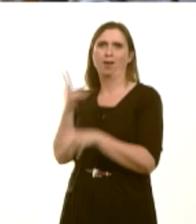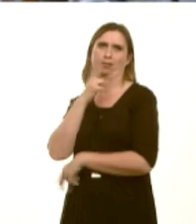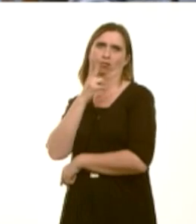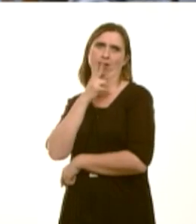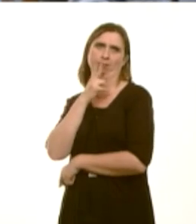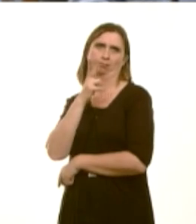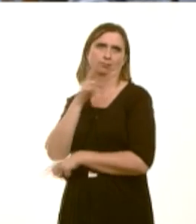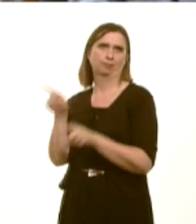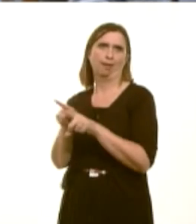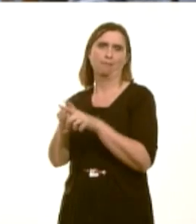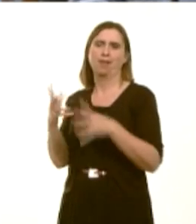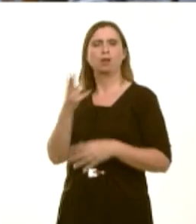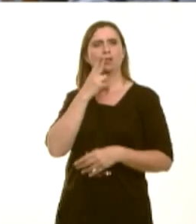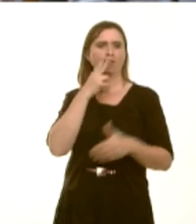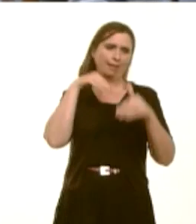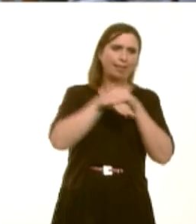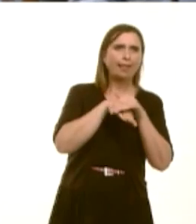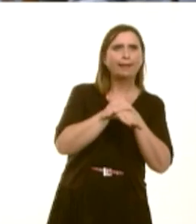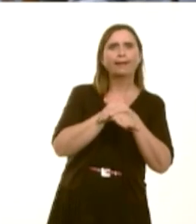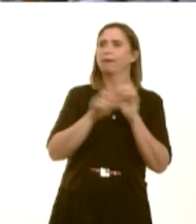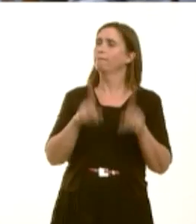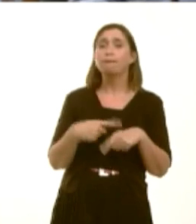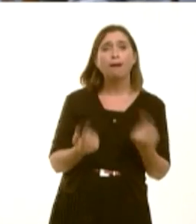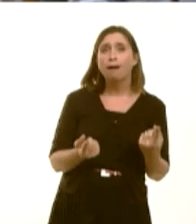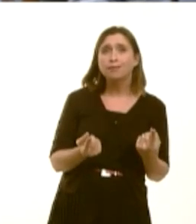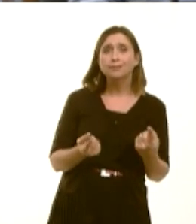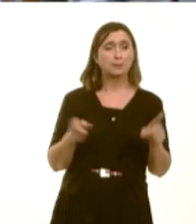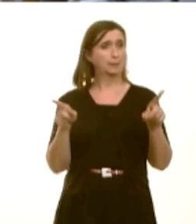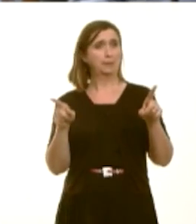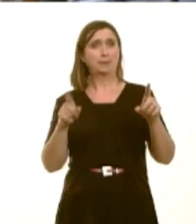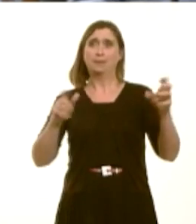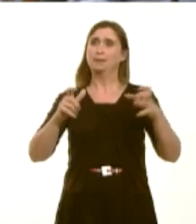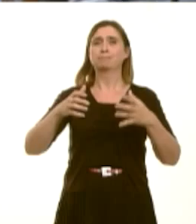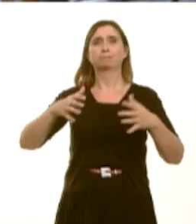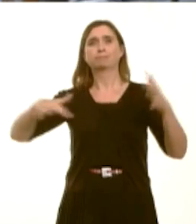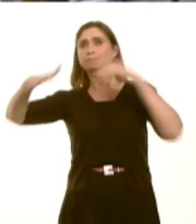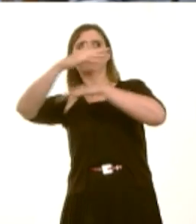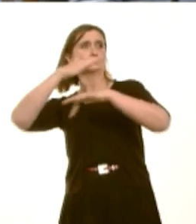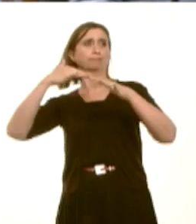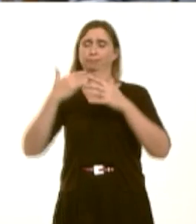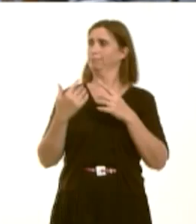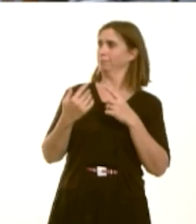not be able to use them in public places. The World Health Organization has advised